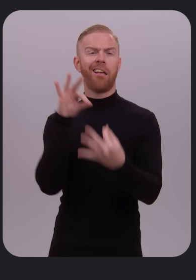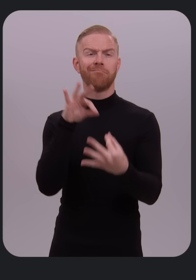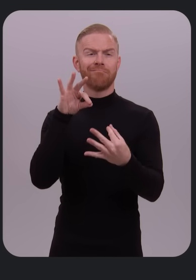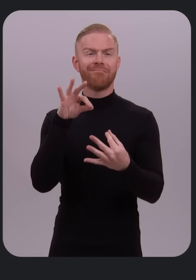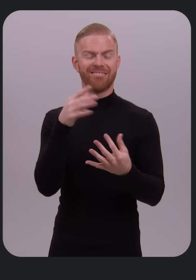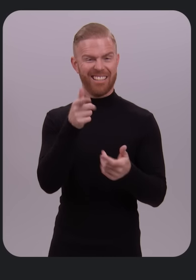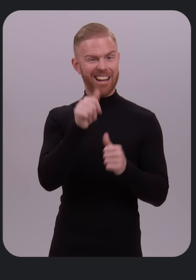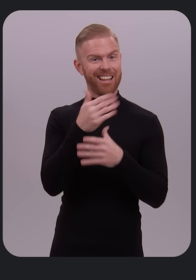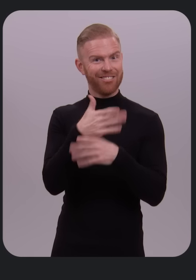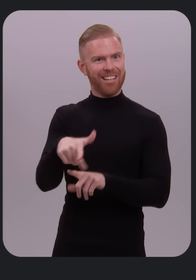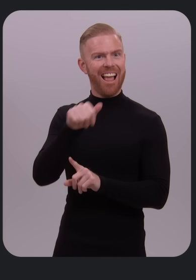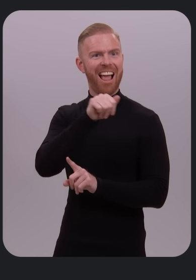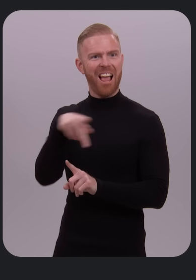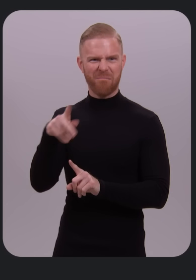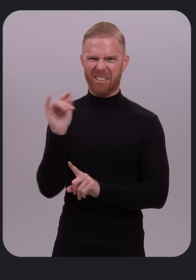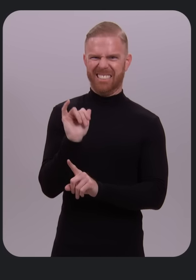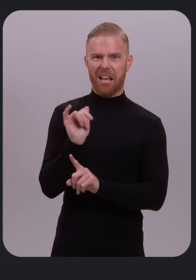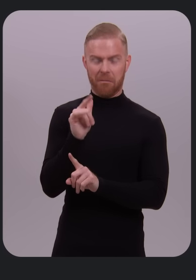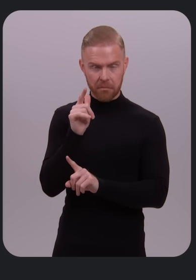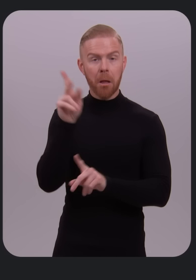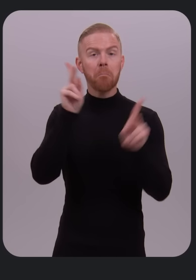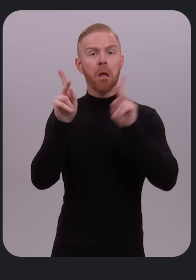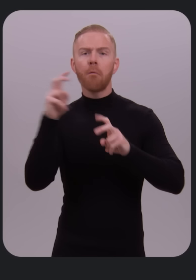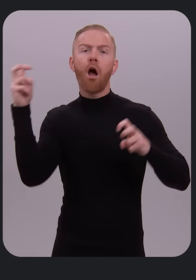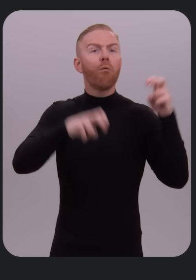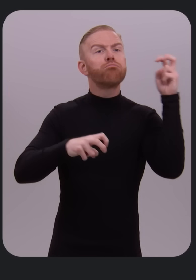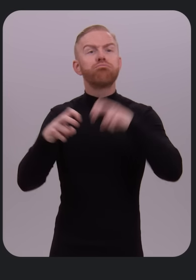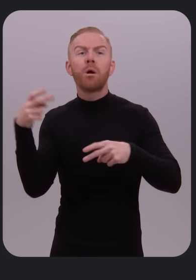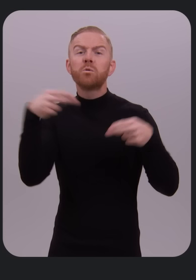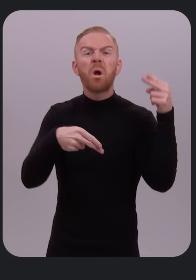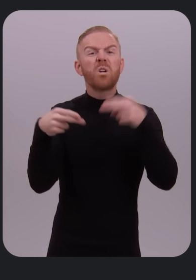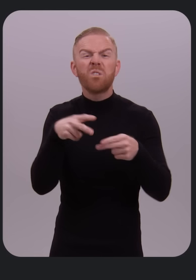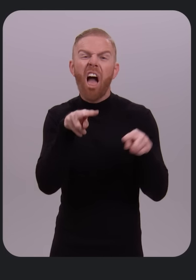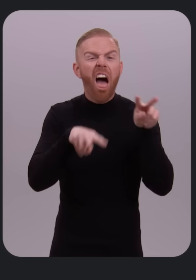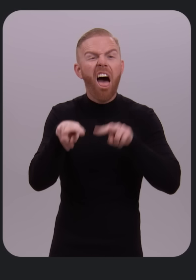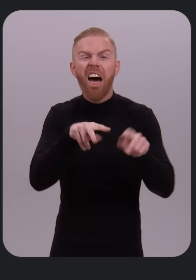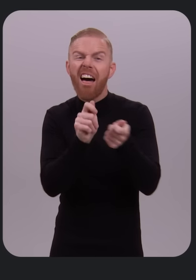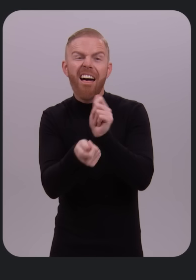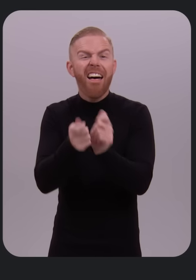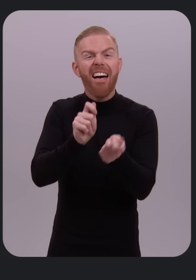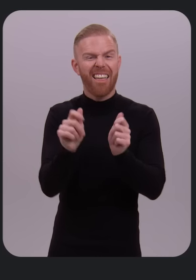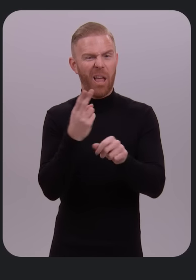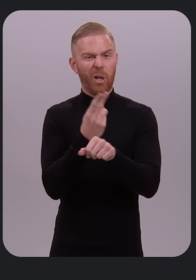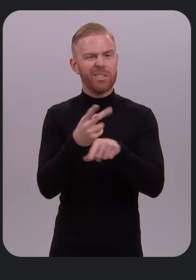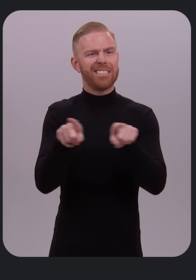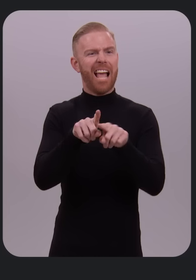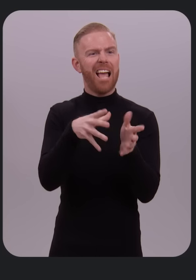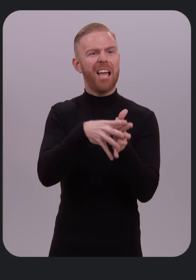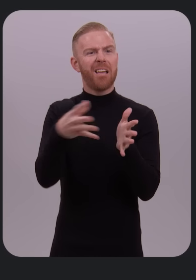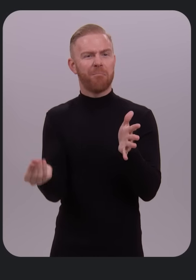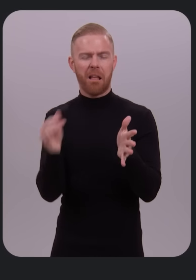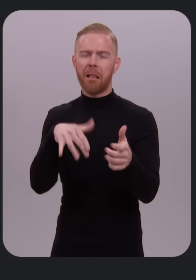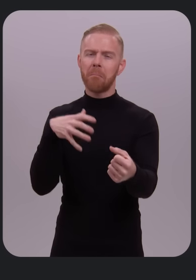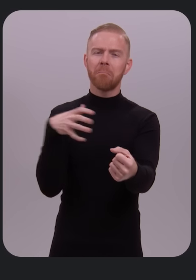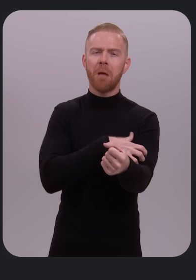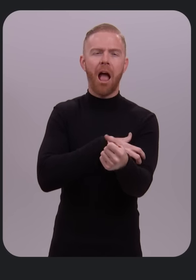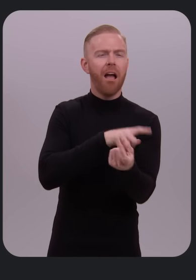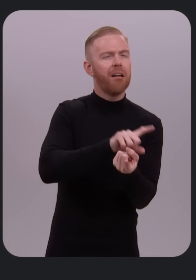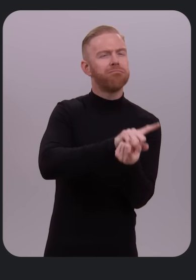others can easily jump in, and view it, and modify it, and remix it. This is the power to transform anything,